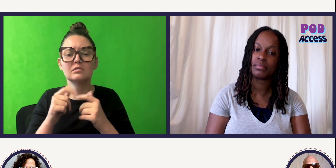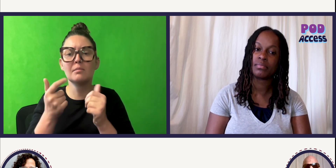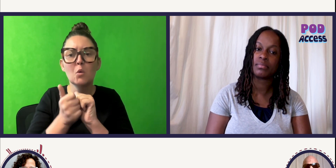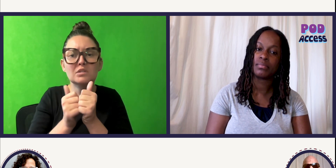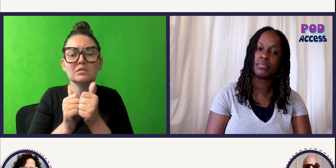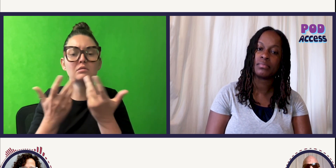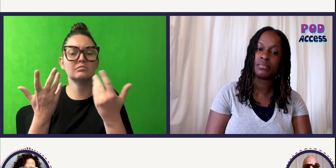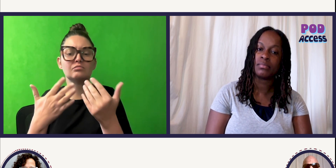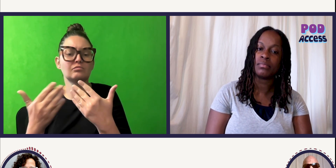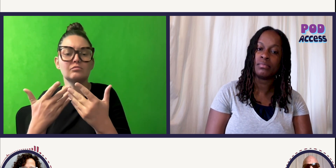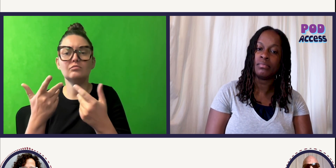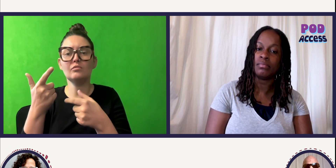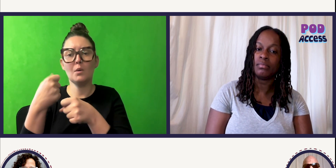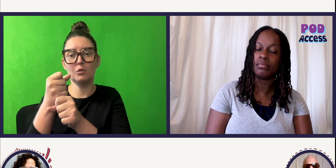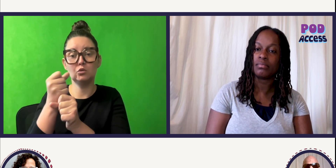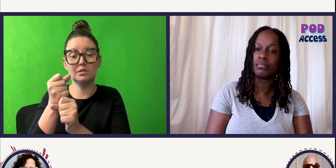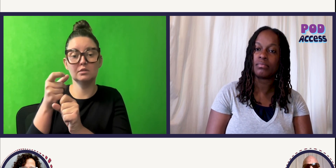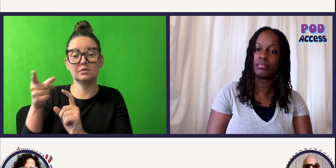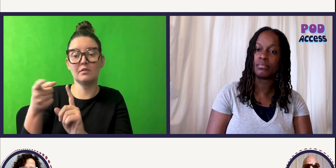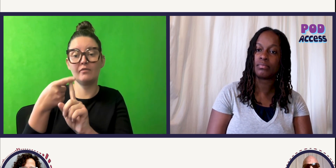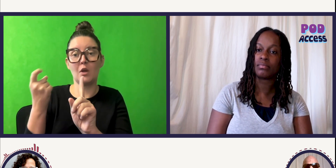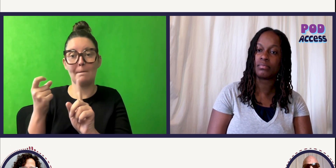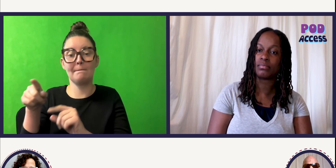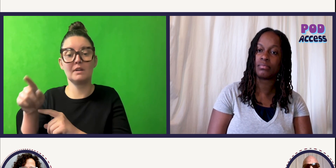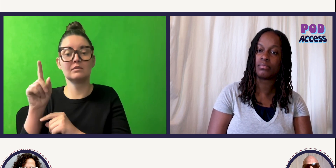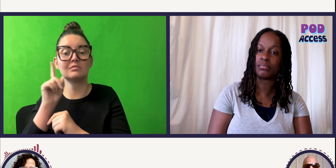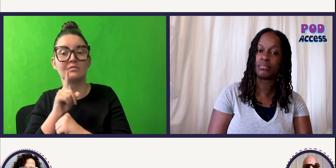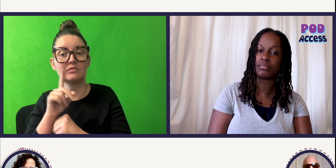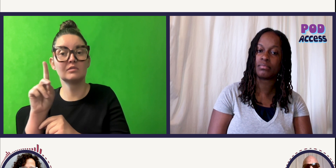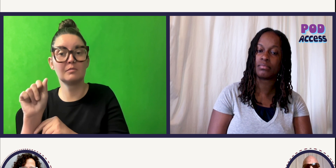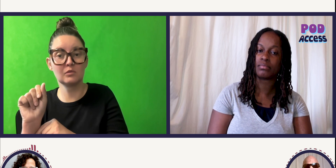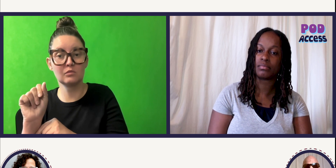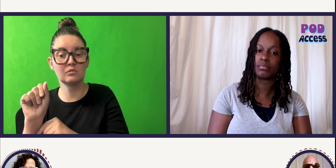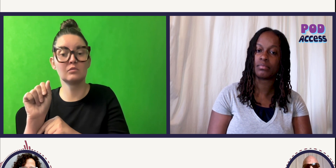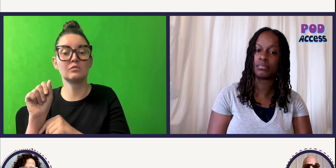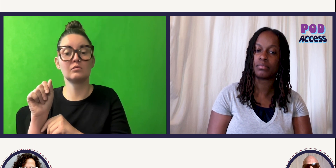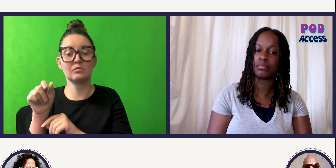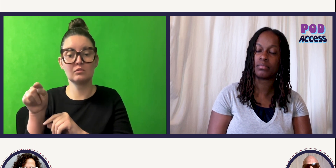perspective, or just the fact that we're involved in the production, there's some space for us to fill.